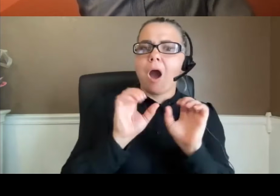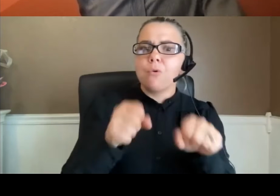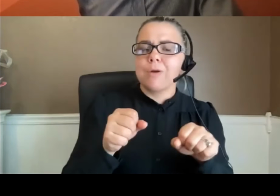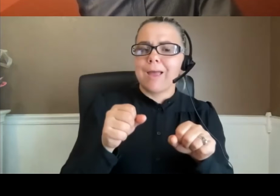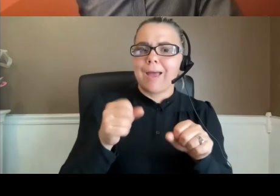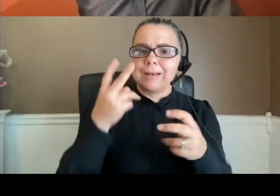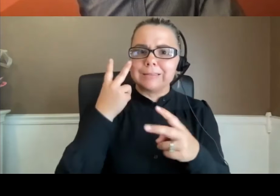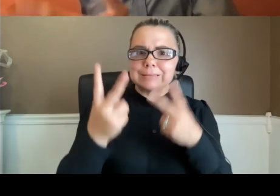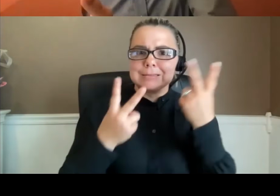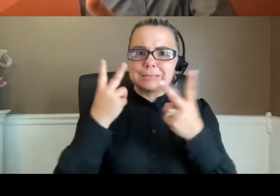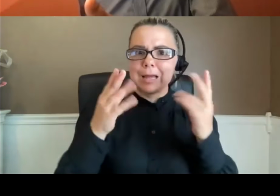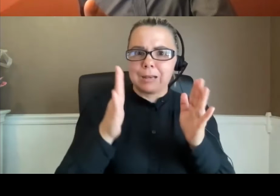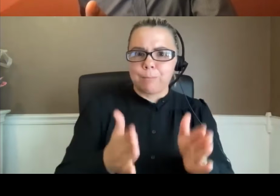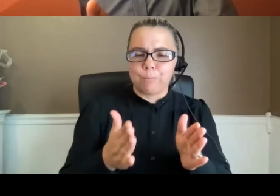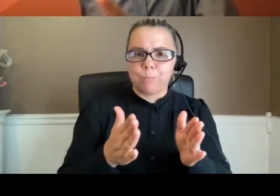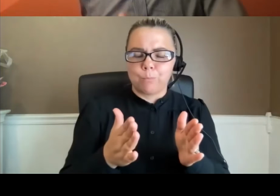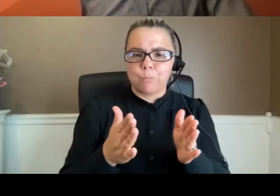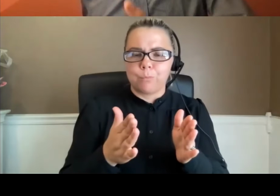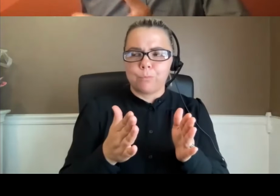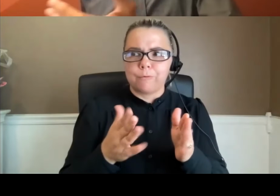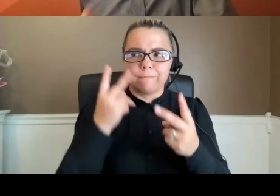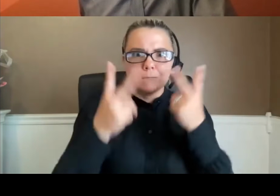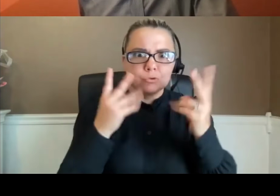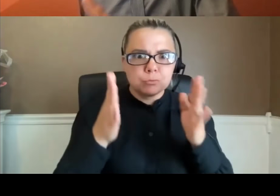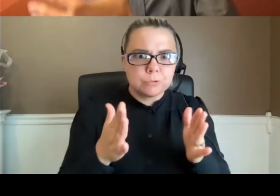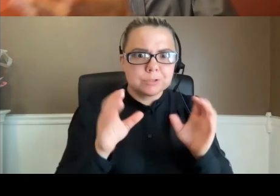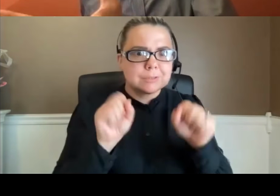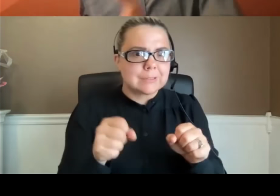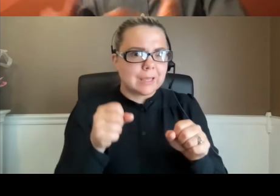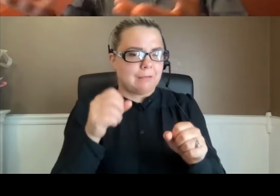of the lines - and that's the purpose of a line graph so you can see the shapes and you